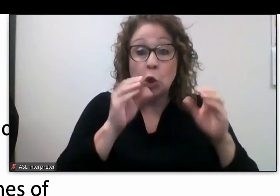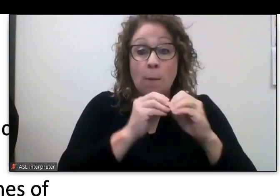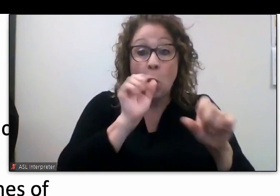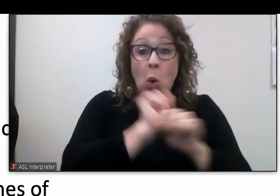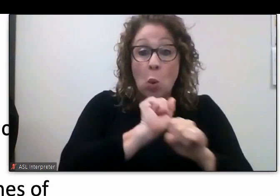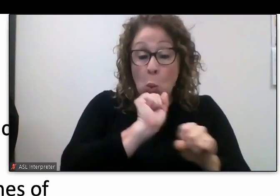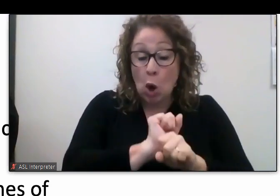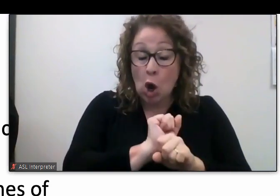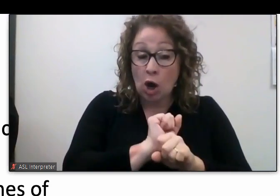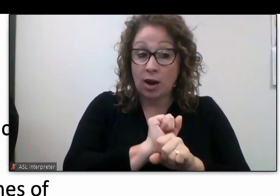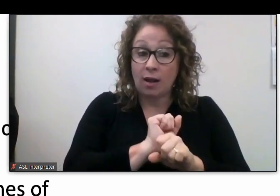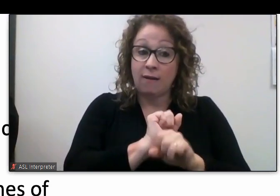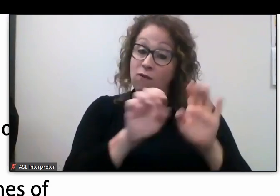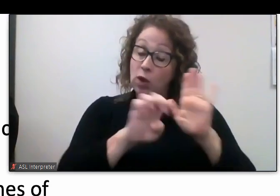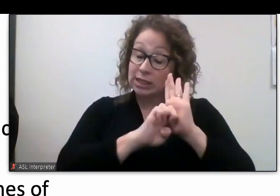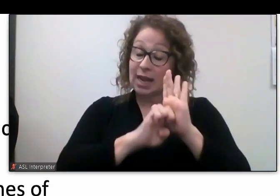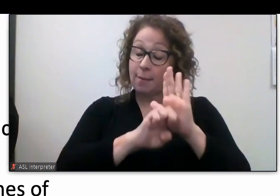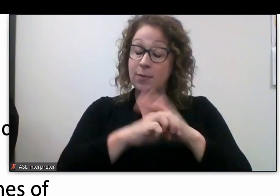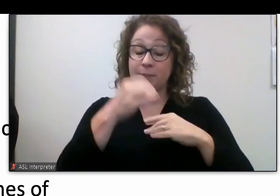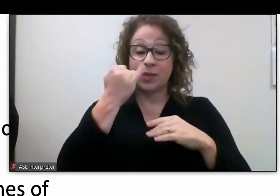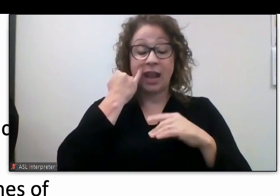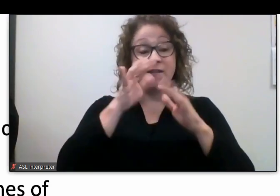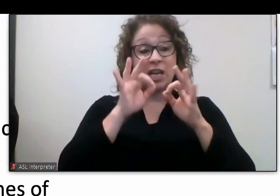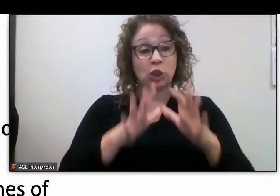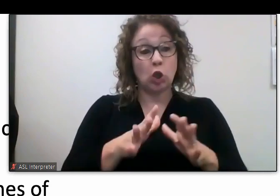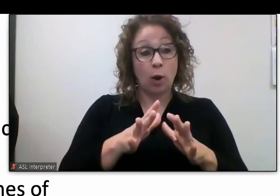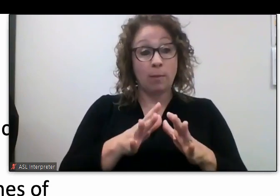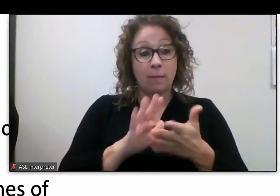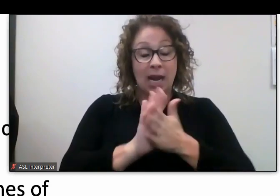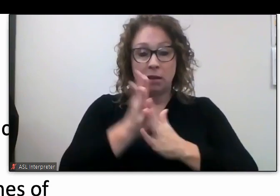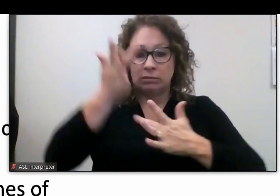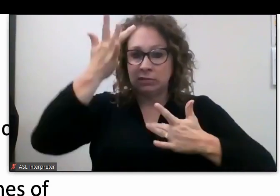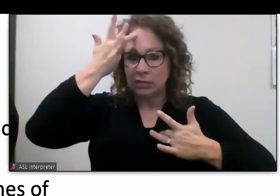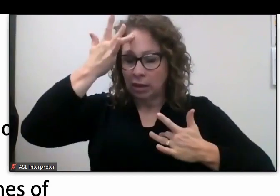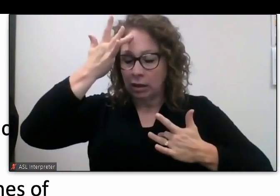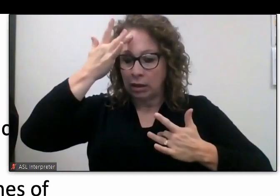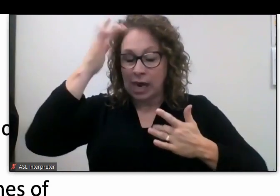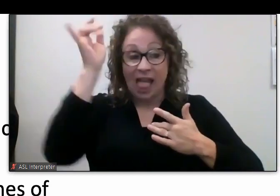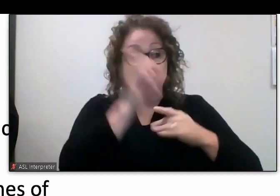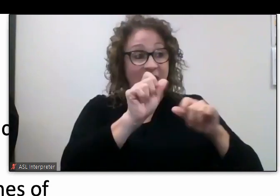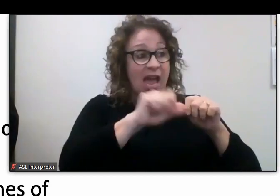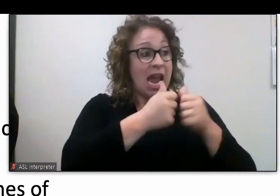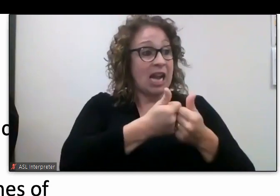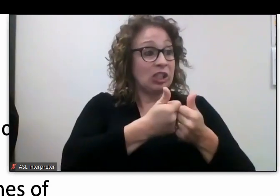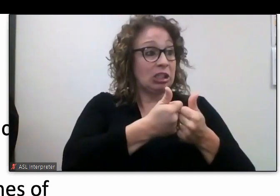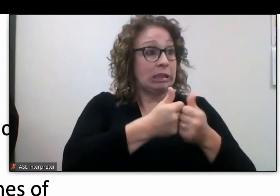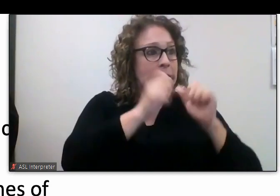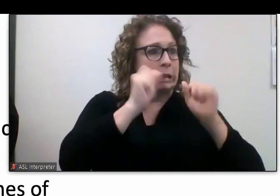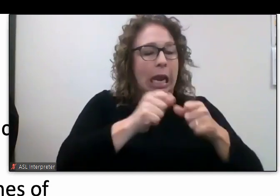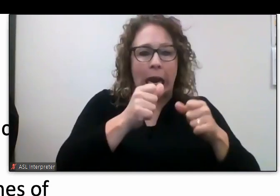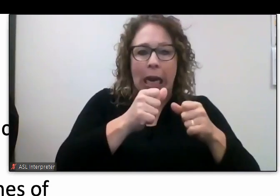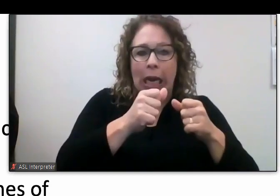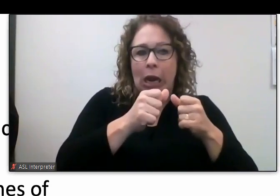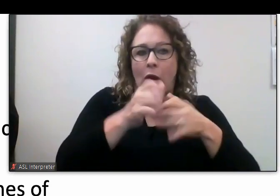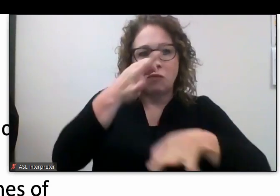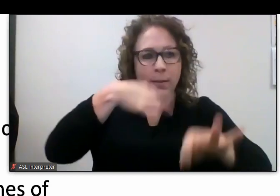for example if the interpreter gets sick, the interpreting agency can replace that interpreter